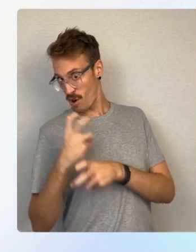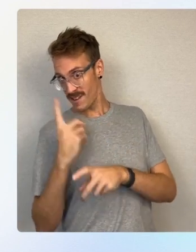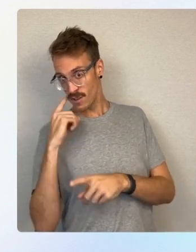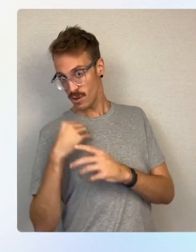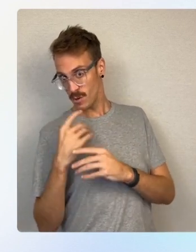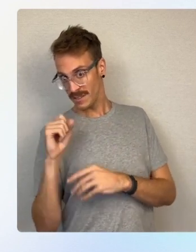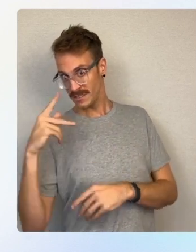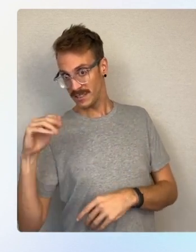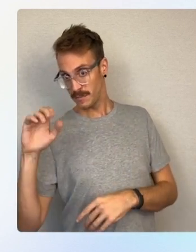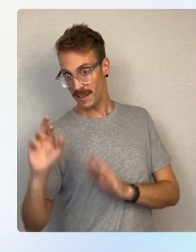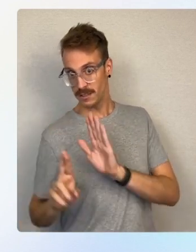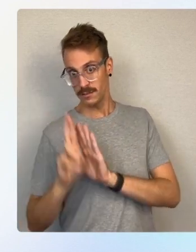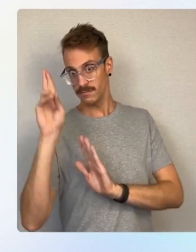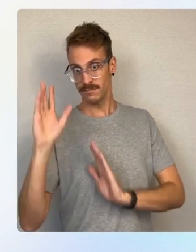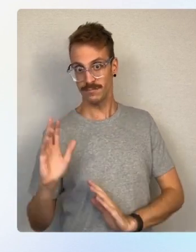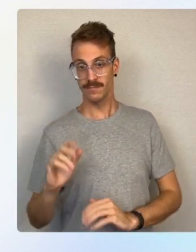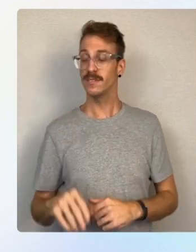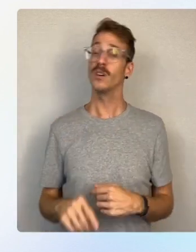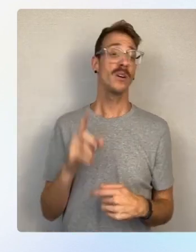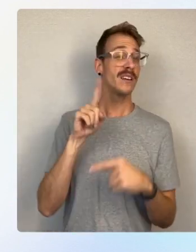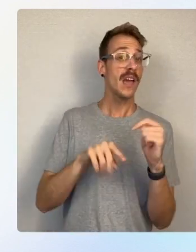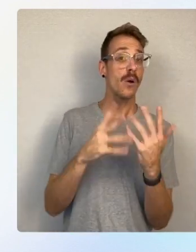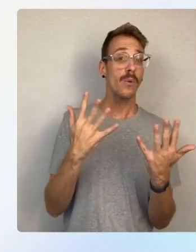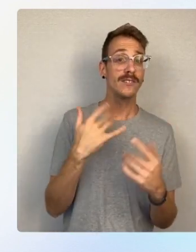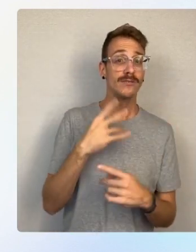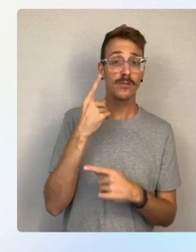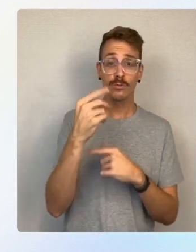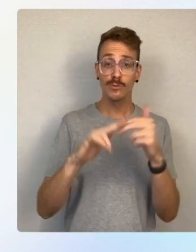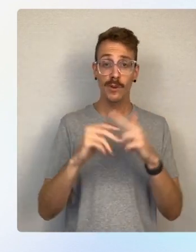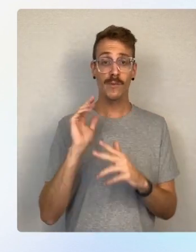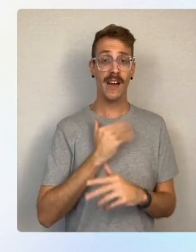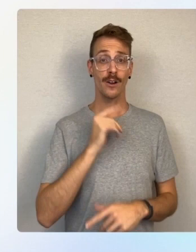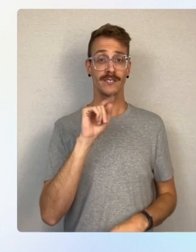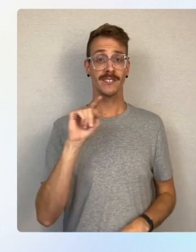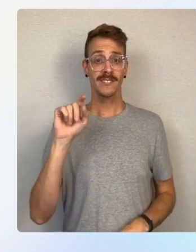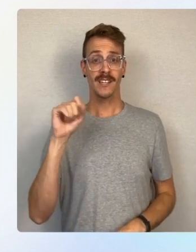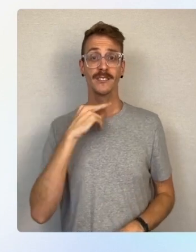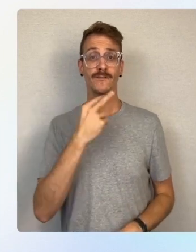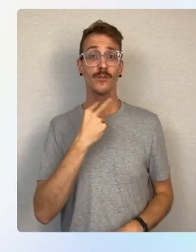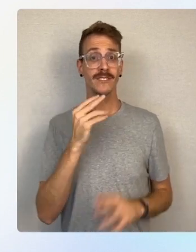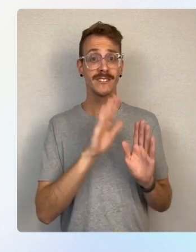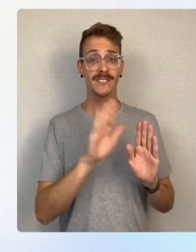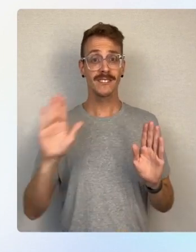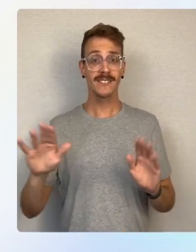It's a little hard to hear you in space. We can't wait to see what you build with our TTS voices.